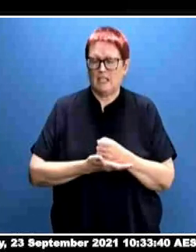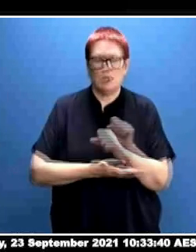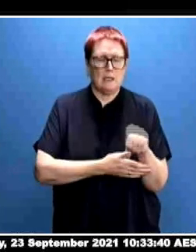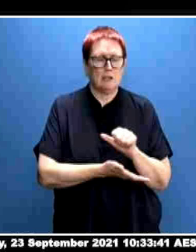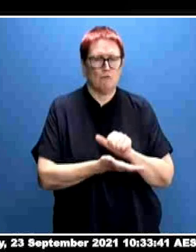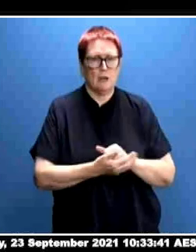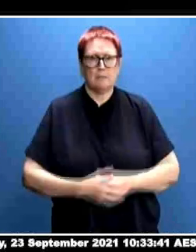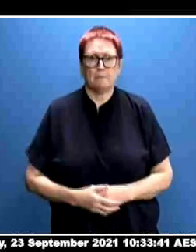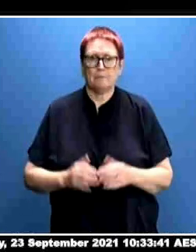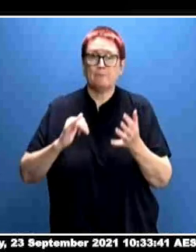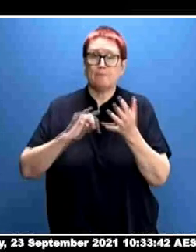The Sanctuary Model which is referred to